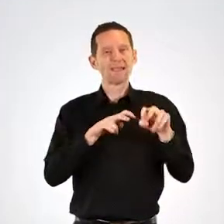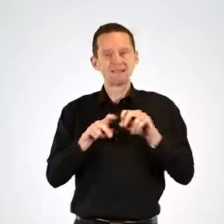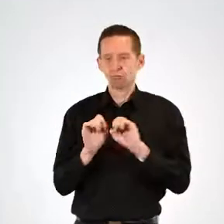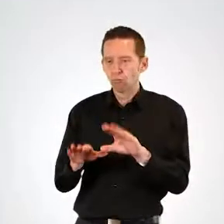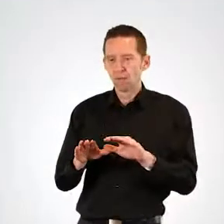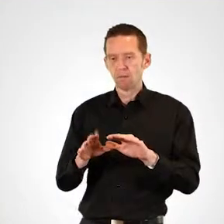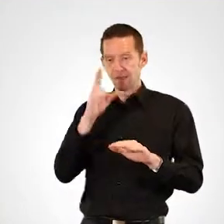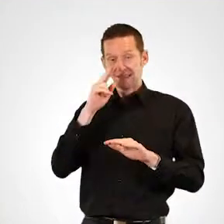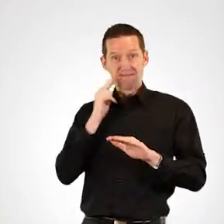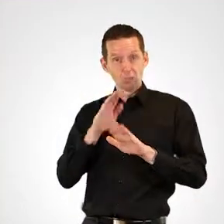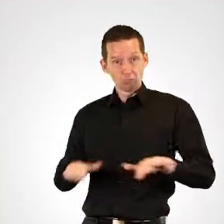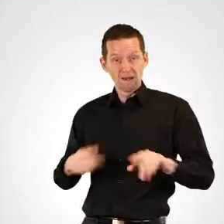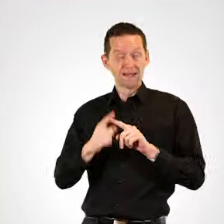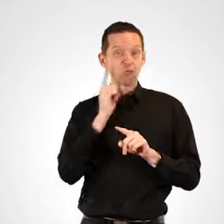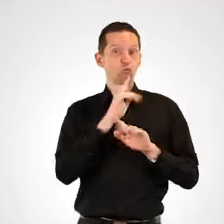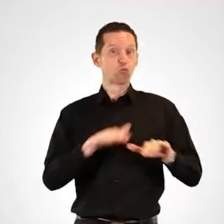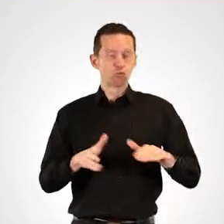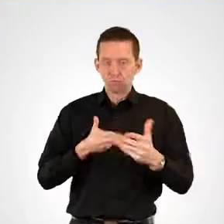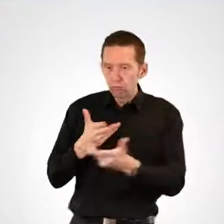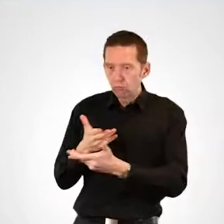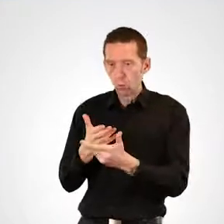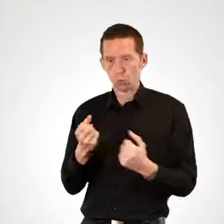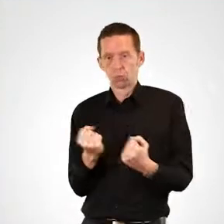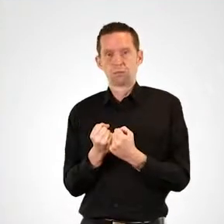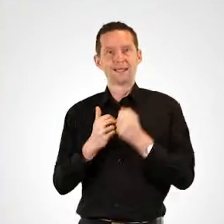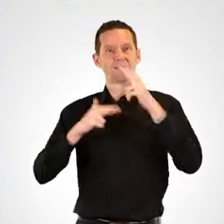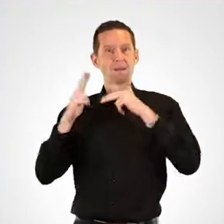with young deaf children, and hearing children, as well, that support the development of these skills.